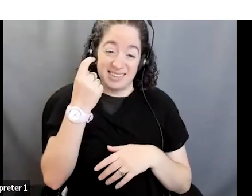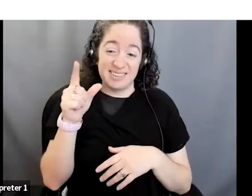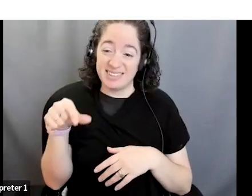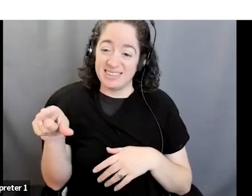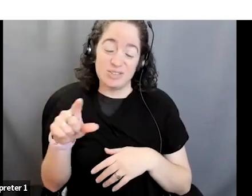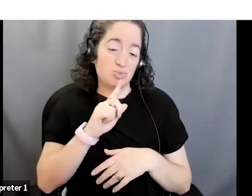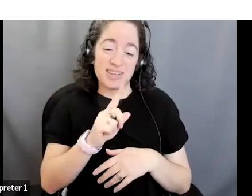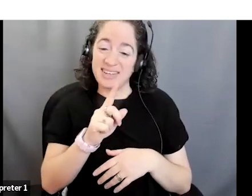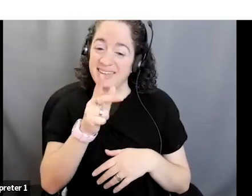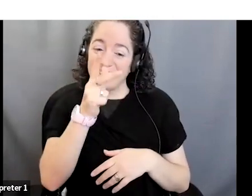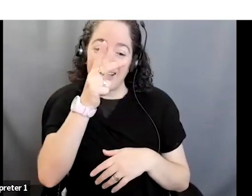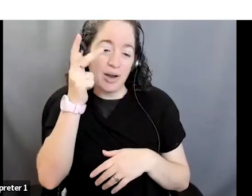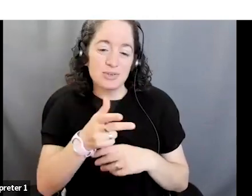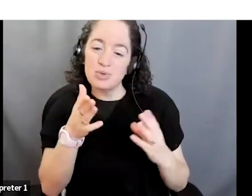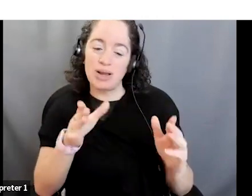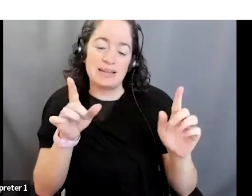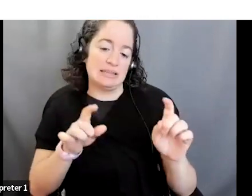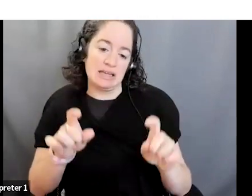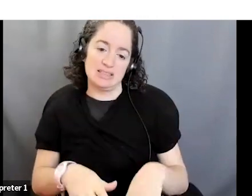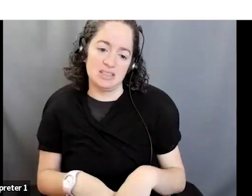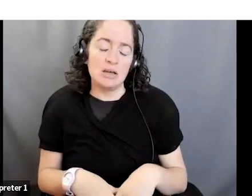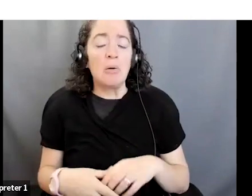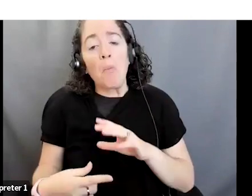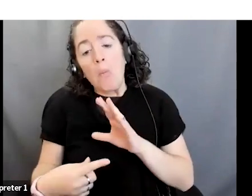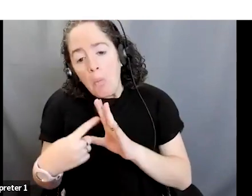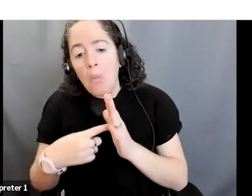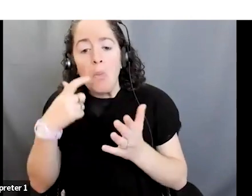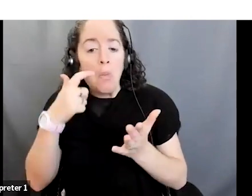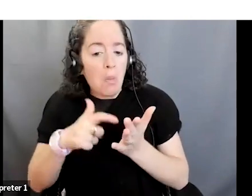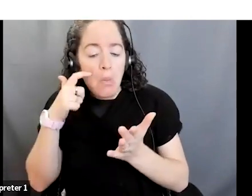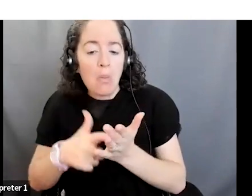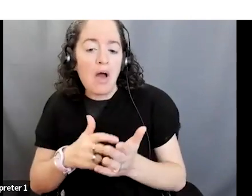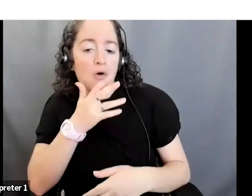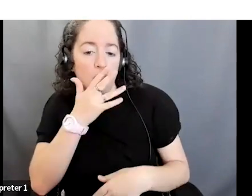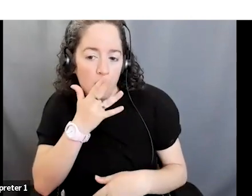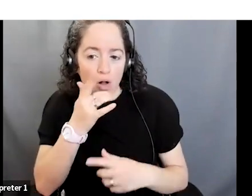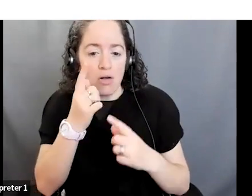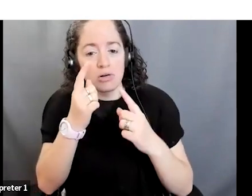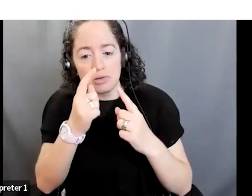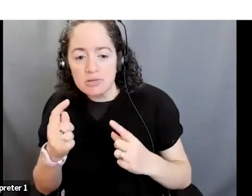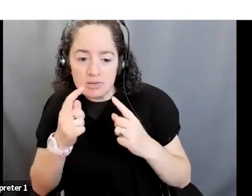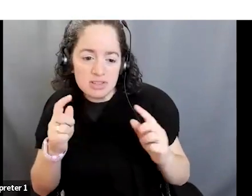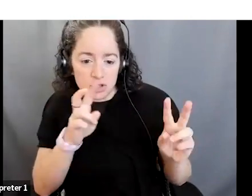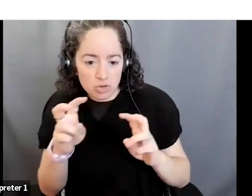It found a few of the color contrast issues and one of the tools identified that there was placeholder text.